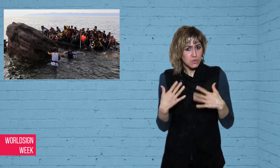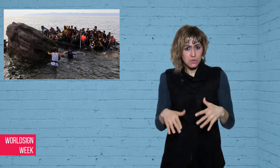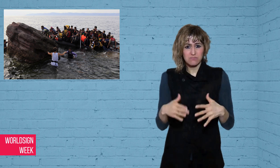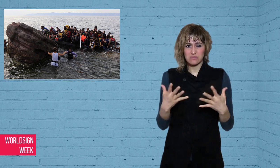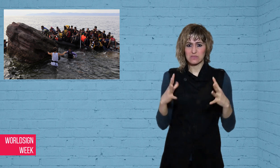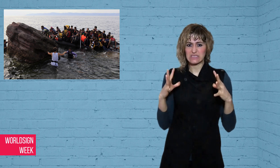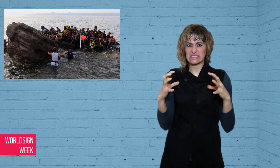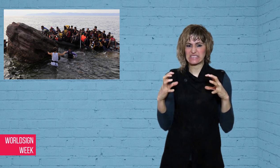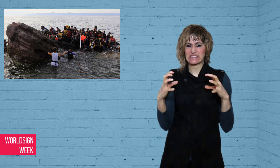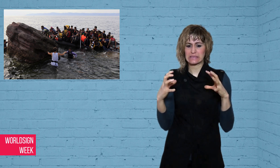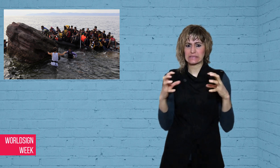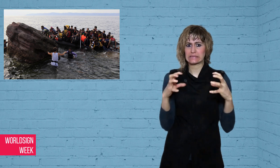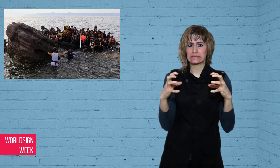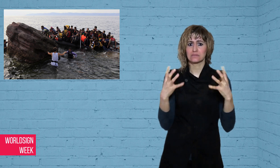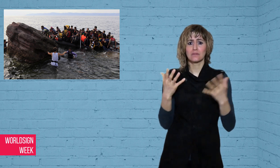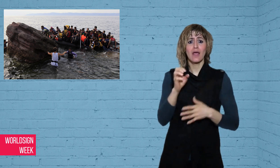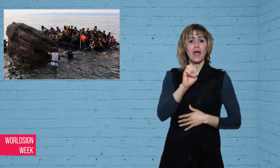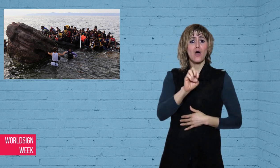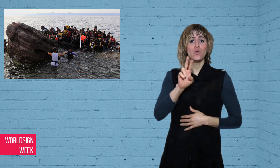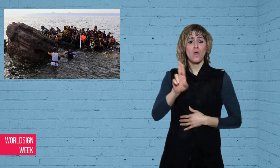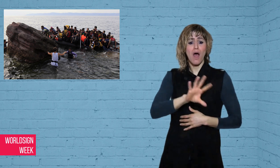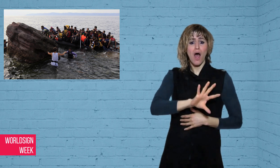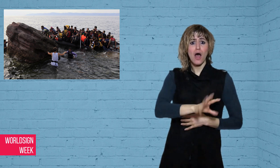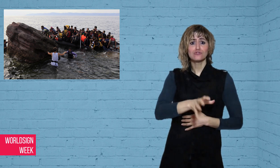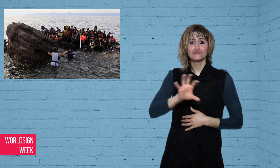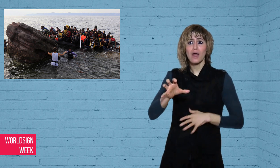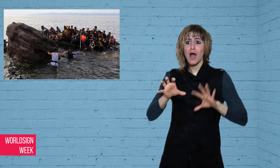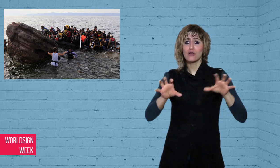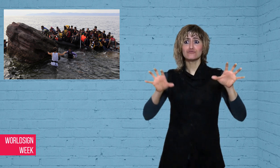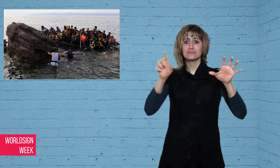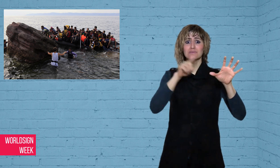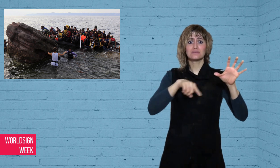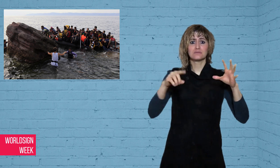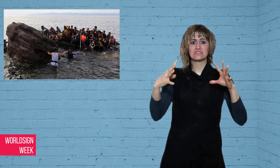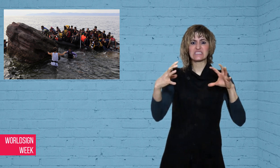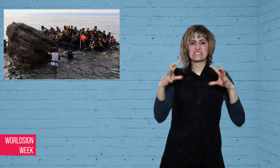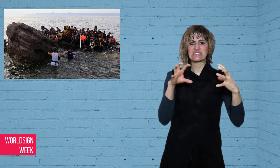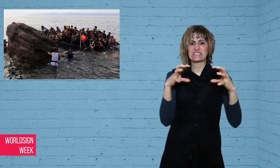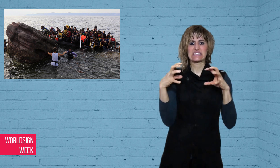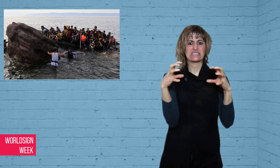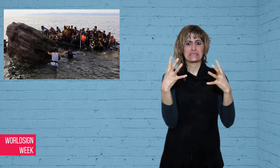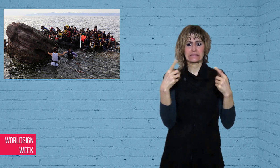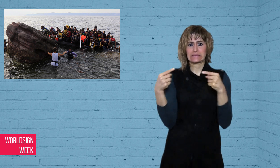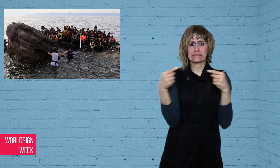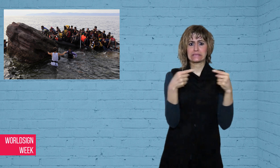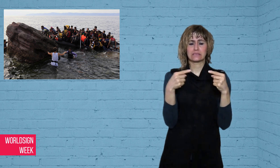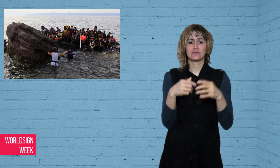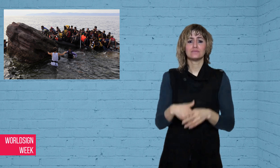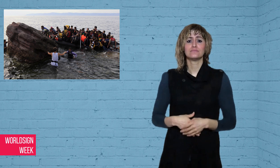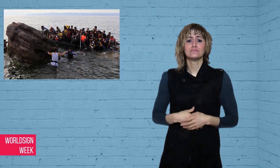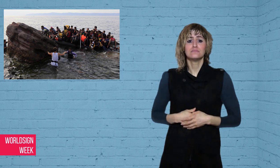tensions among EU countries.